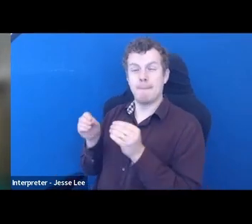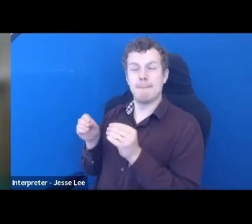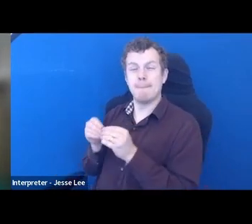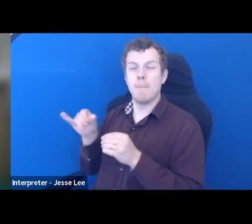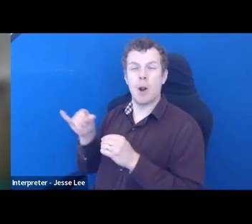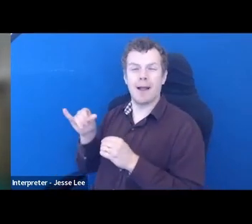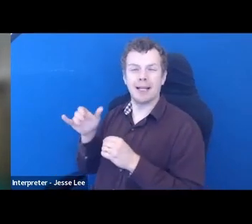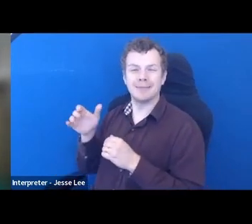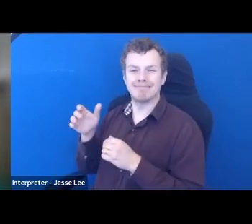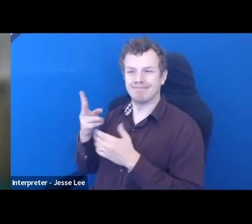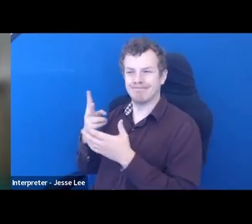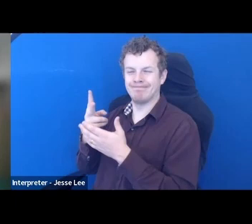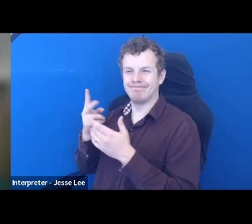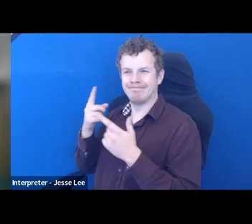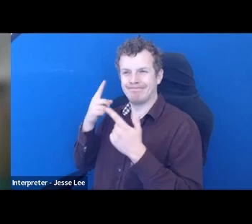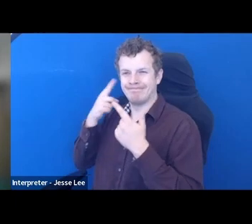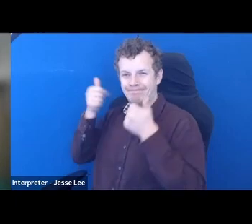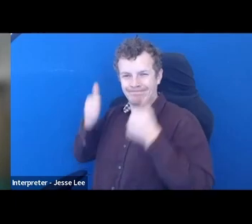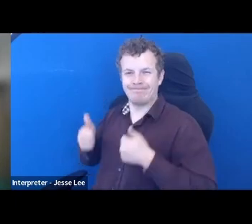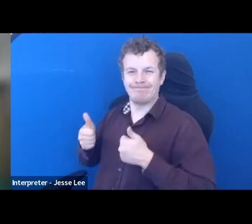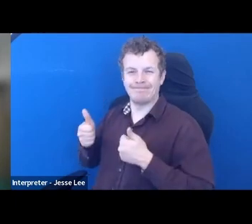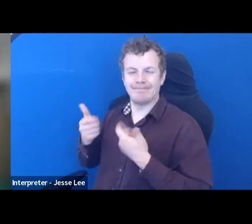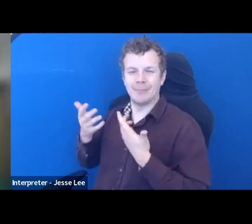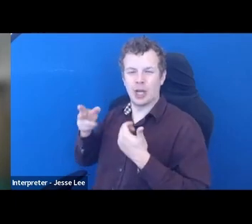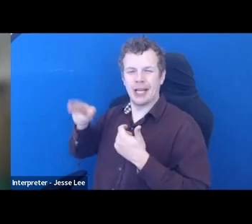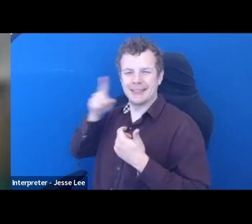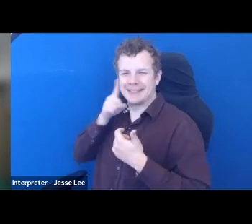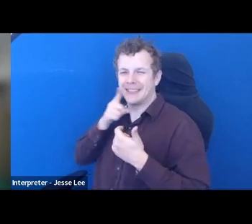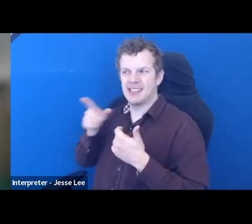And there's - you want to kind of interpret those findings cautiously.